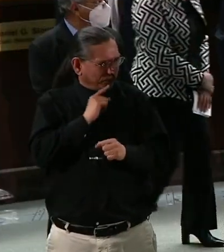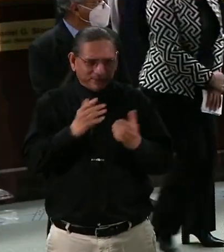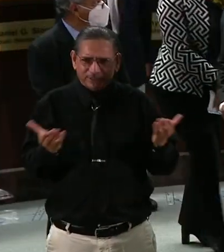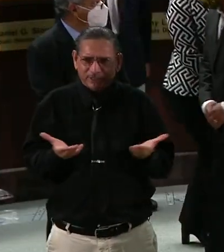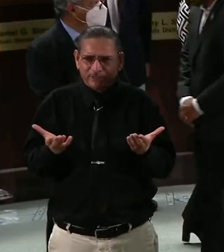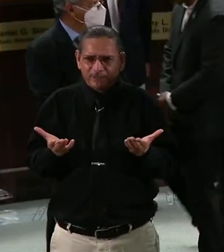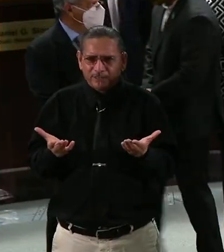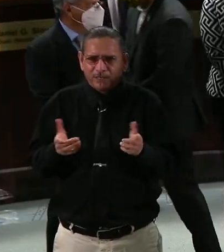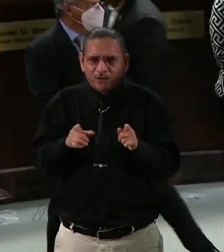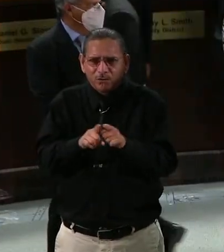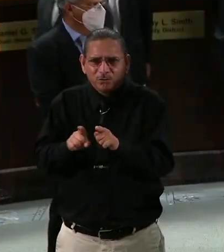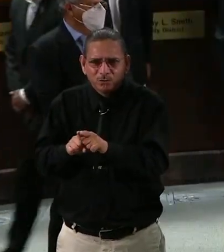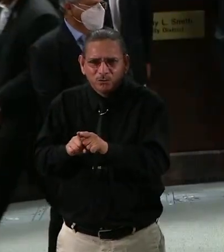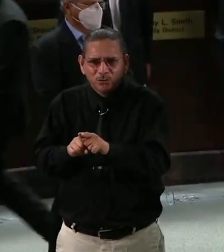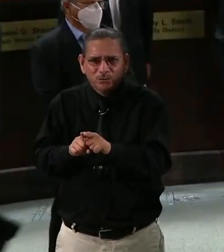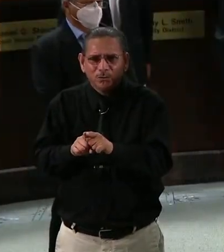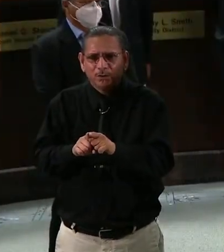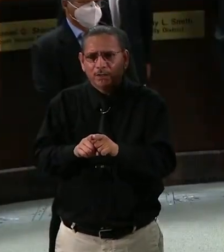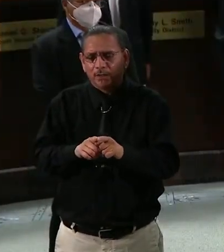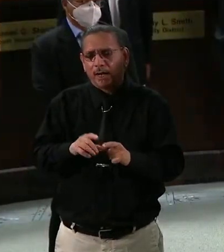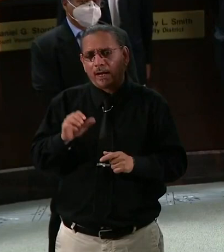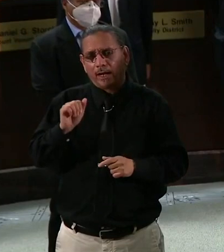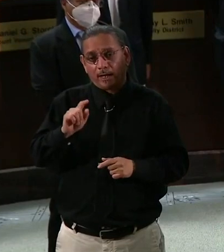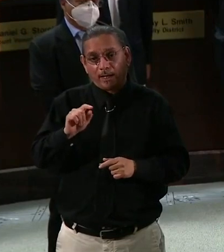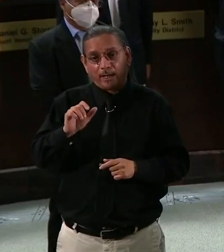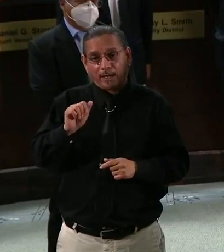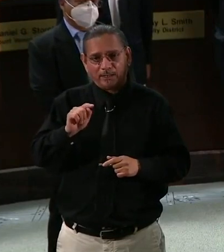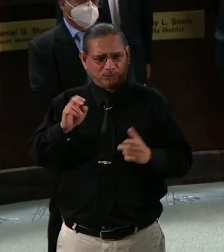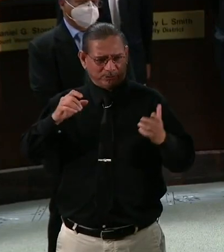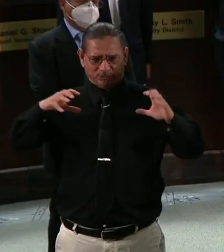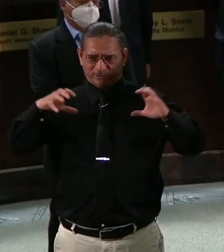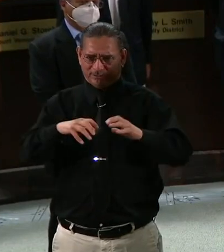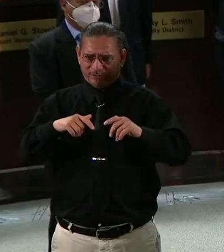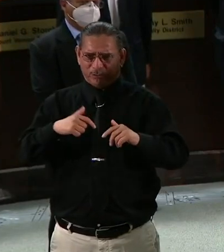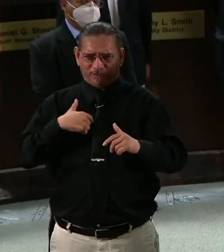IN NORTH VIRGINIA AND TO WHY TO HAVE THIS VEHICLE OF